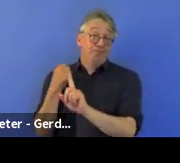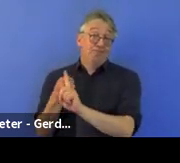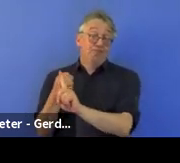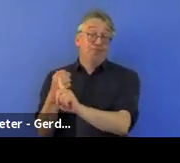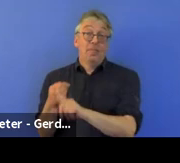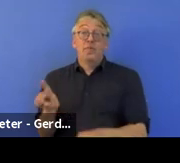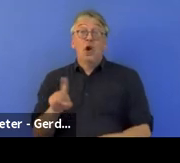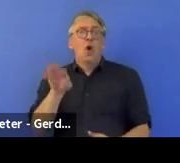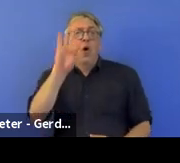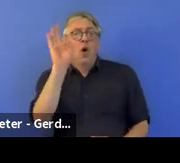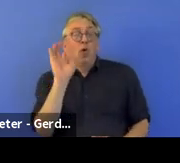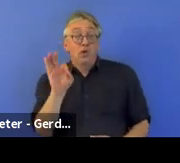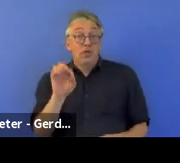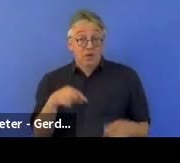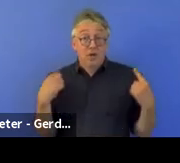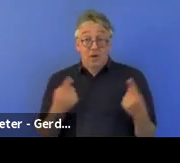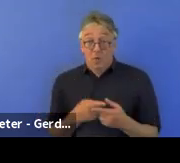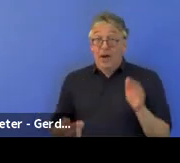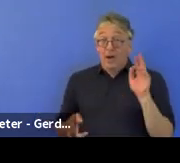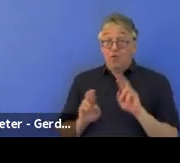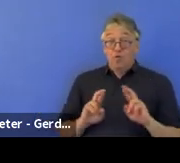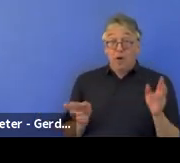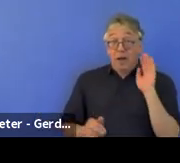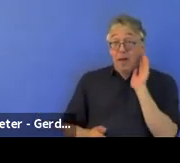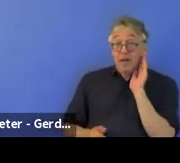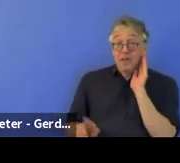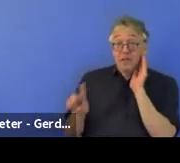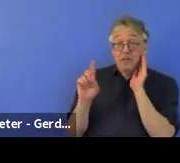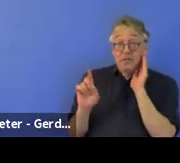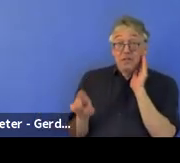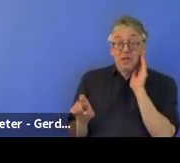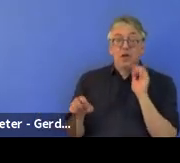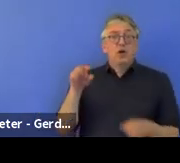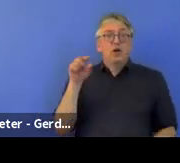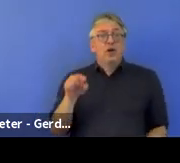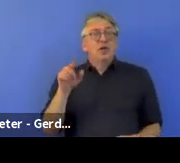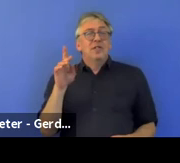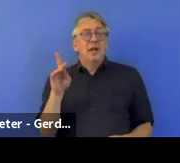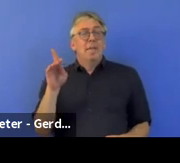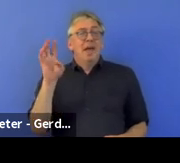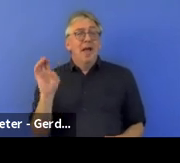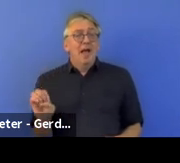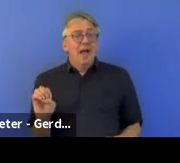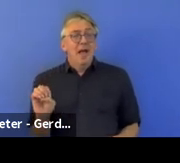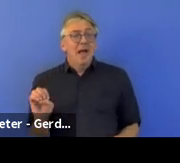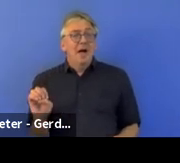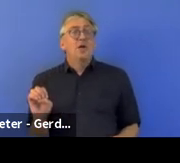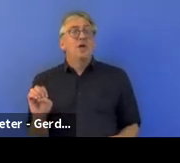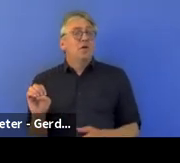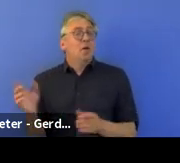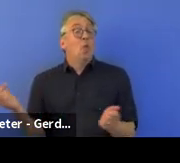every moment and on every platform. And will continue to do so. The question is once again, are we